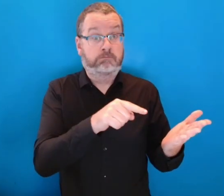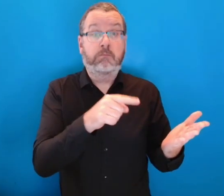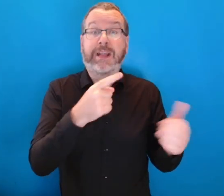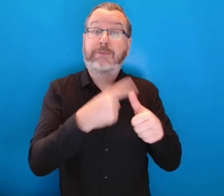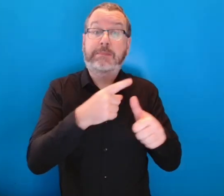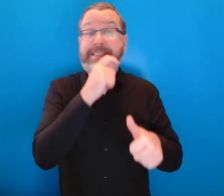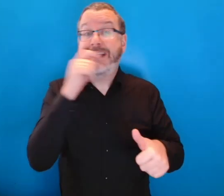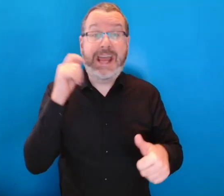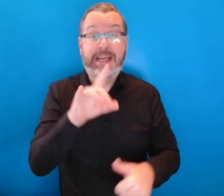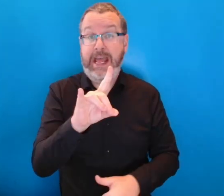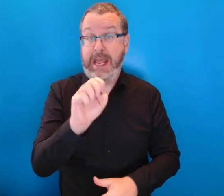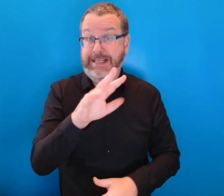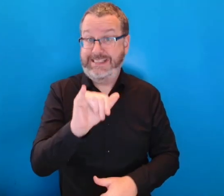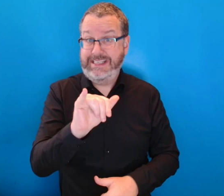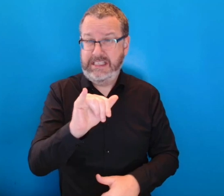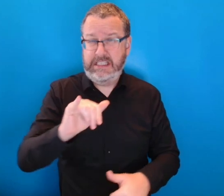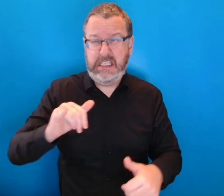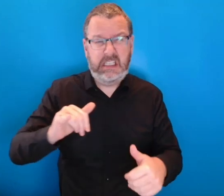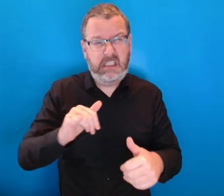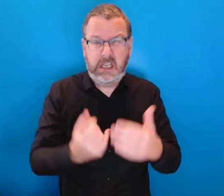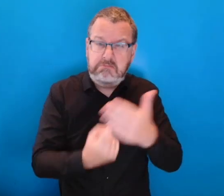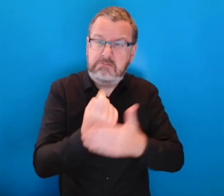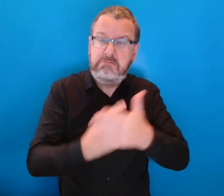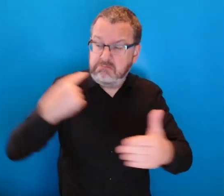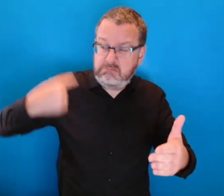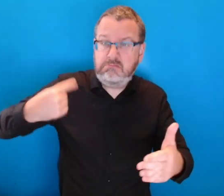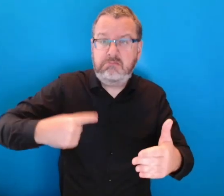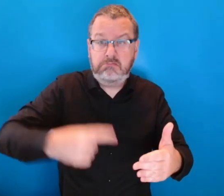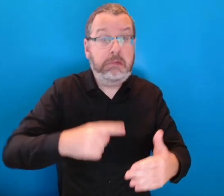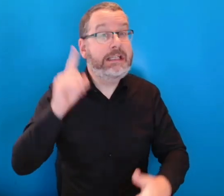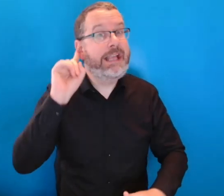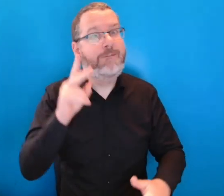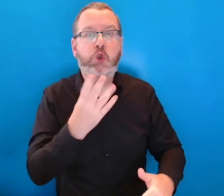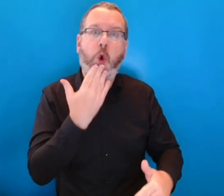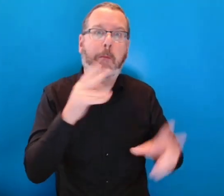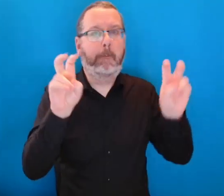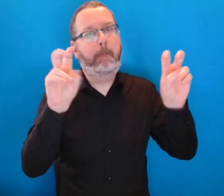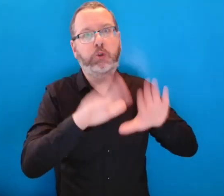Hennessy “from time to time, [had] successfully educated some deaf and dumb Children"